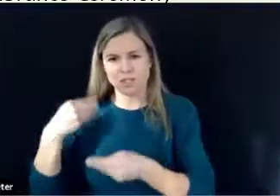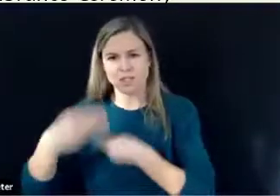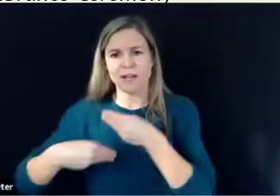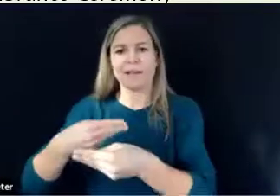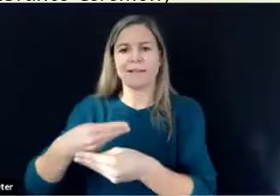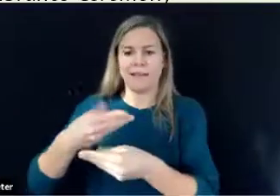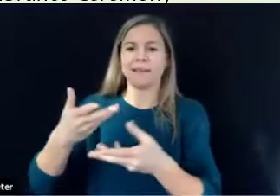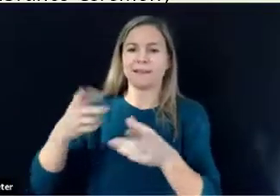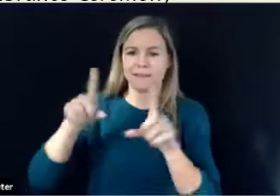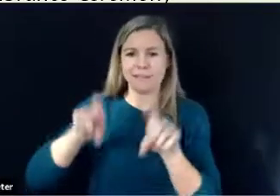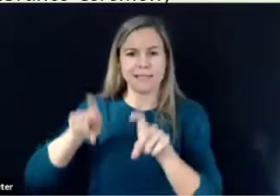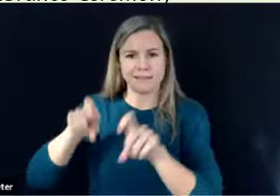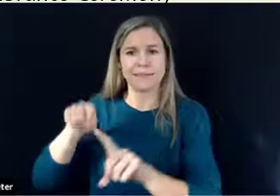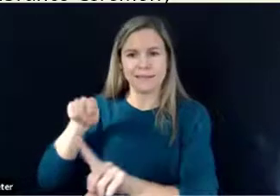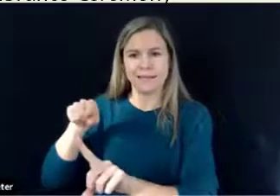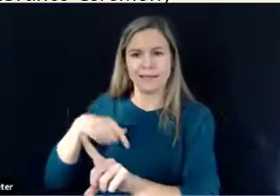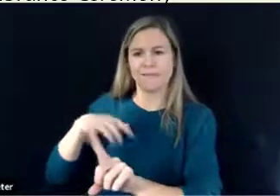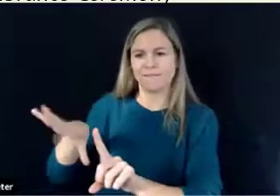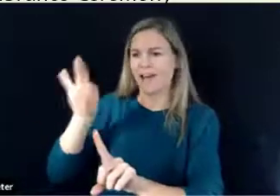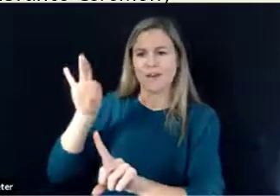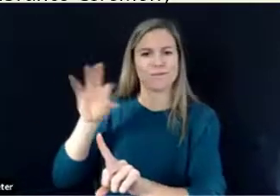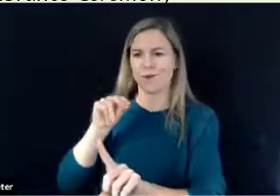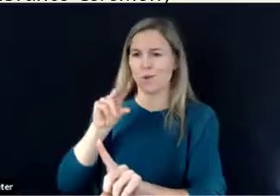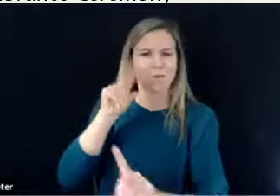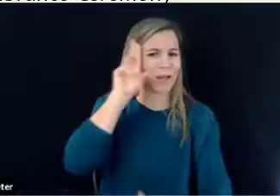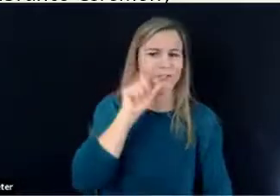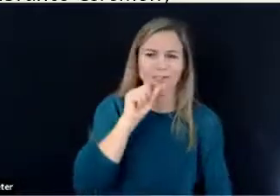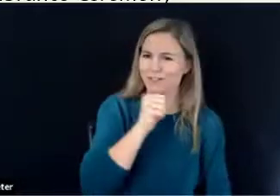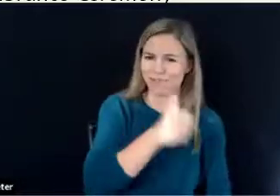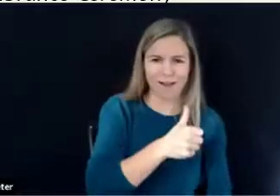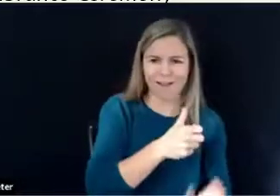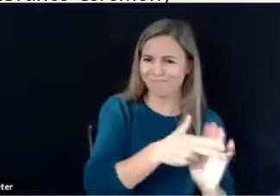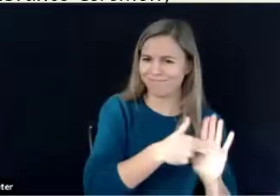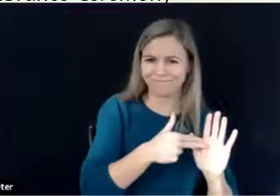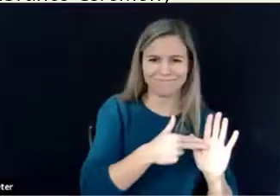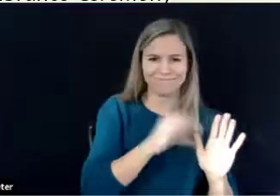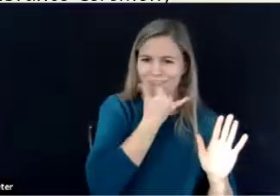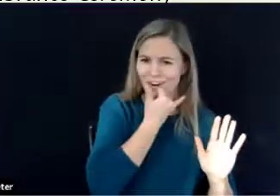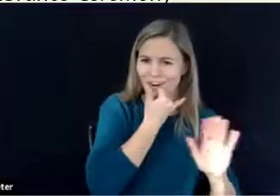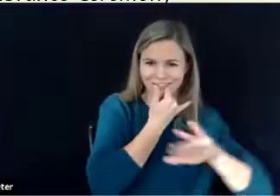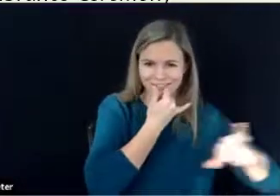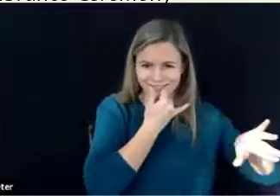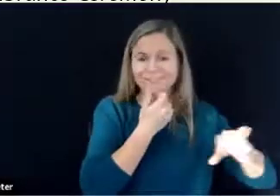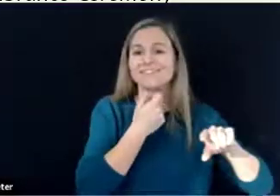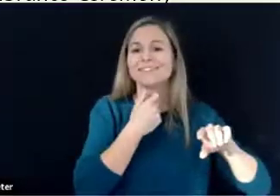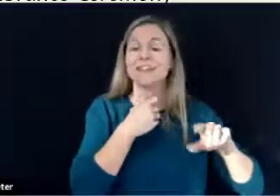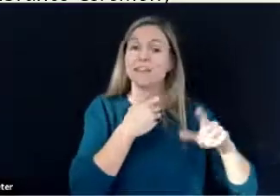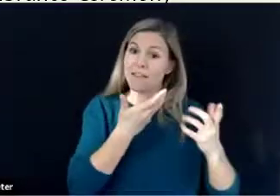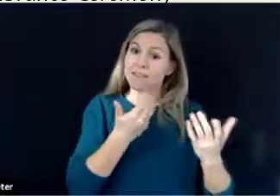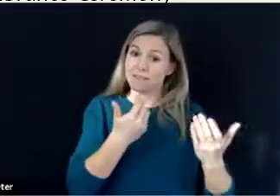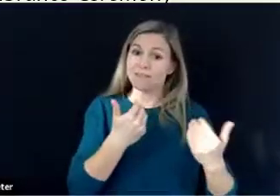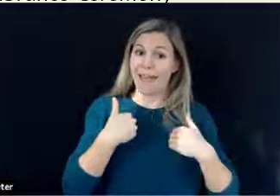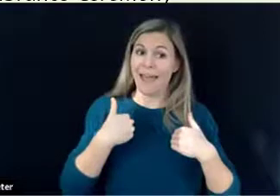and found out, nope, they don't have Usher syndrome variants, they do have peroxisomal disorder variants,